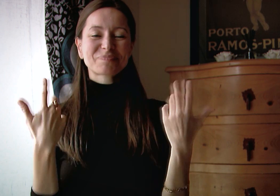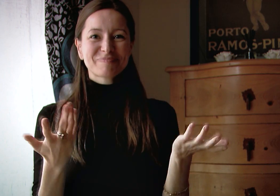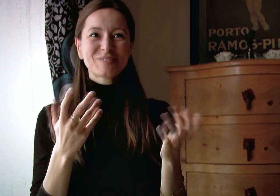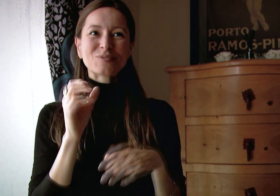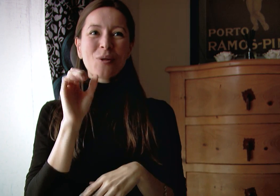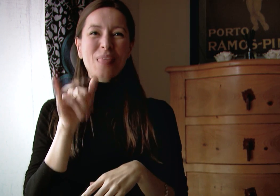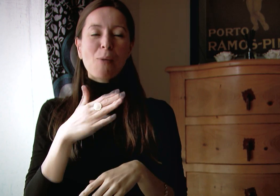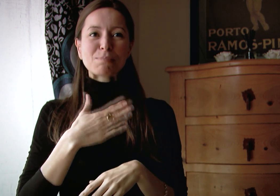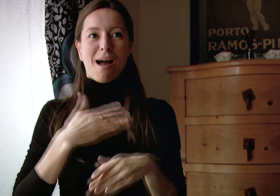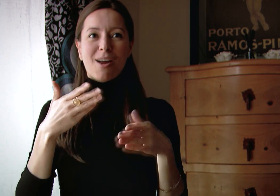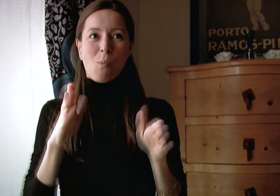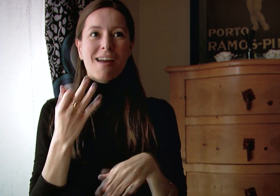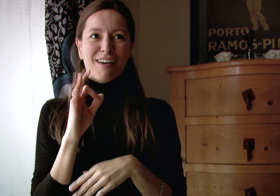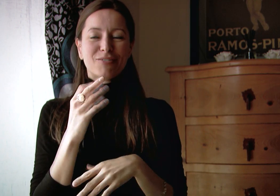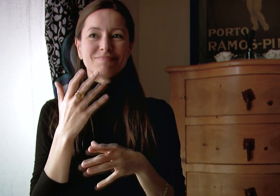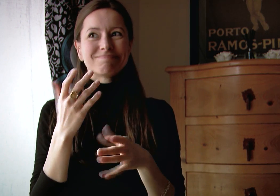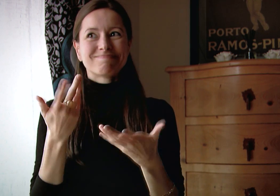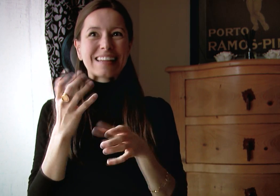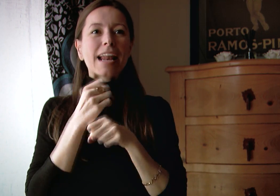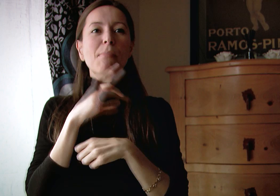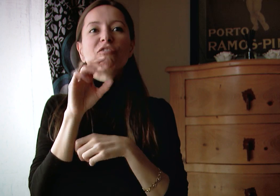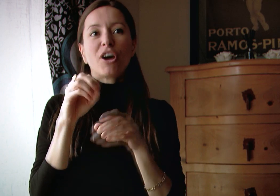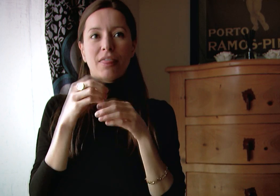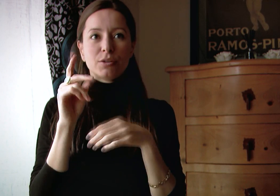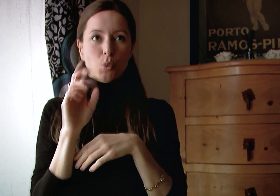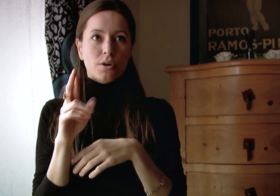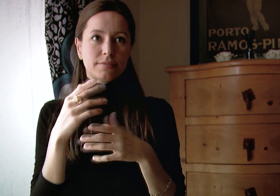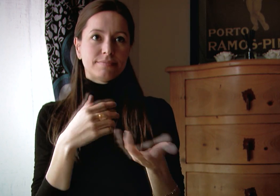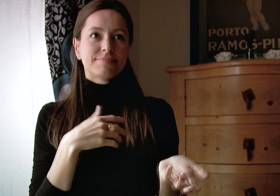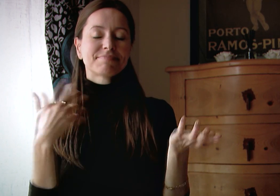So, that was my way of getting a foot in the door.